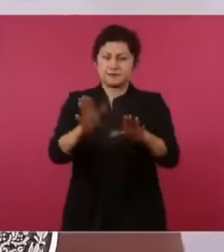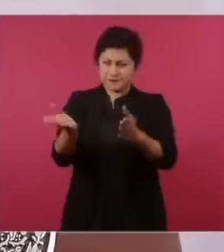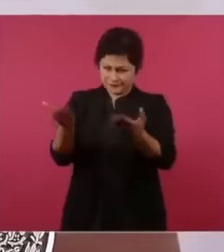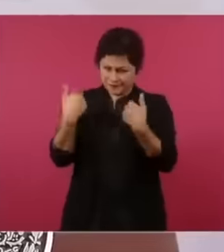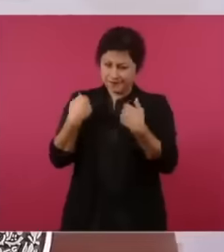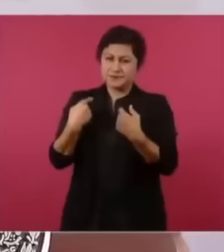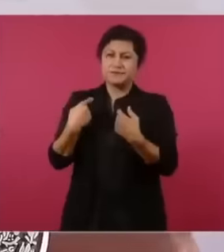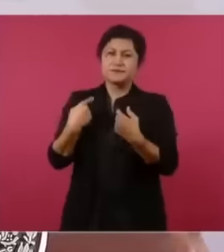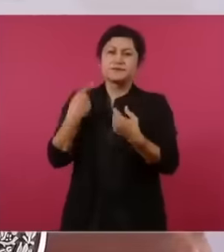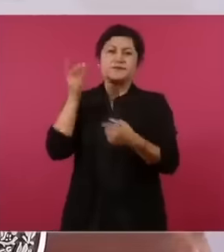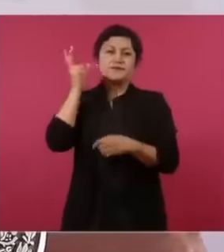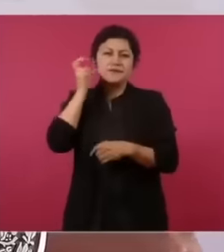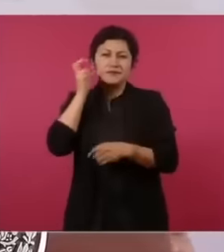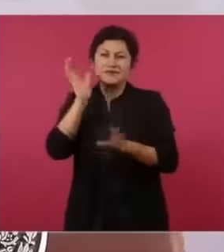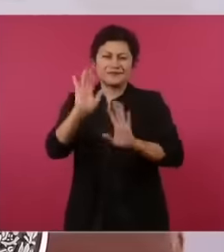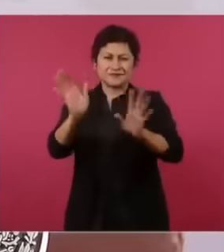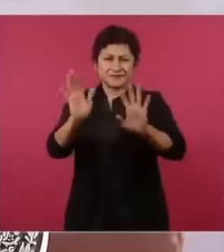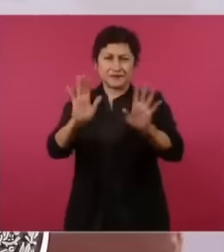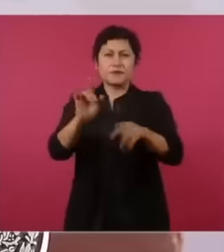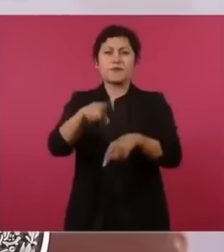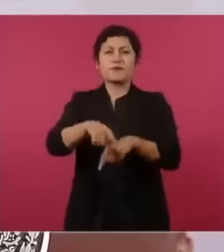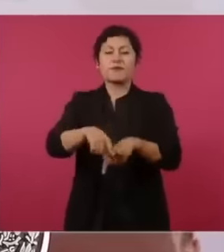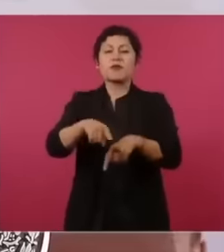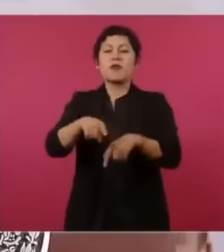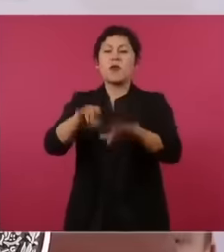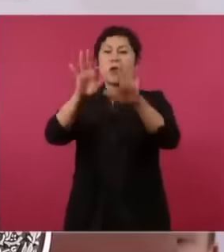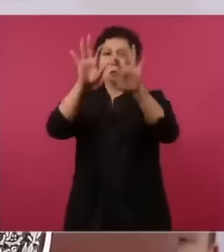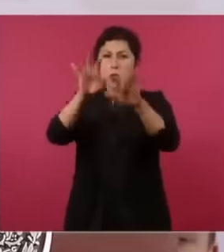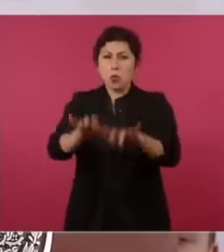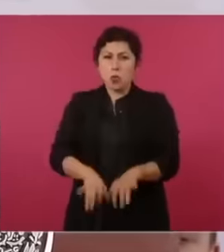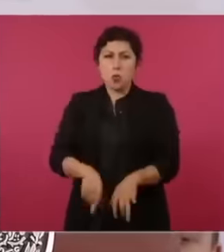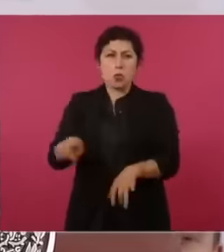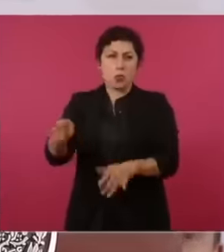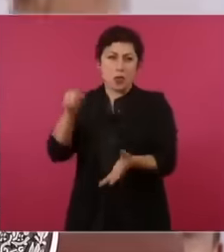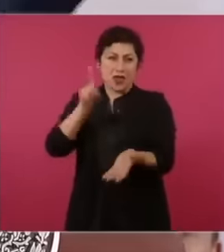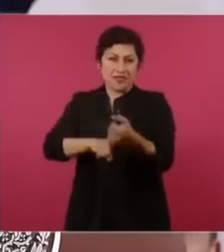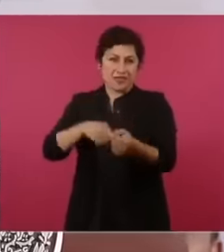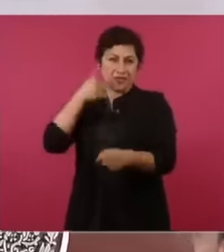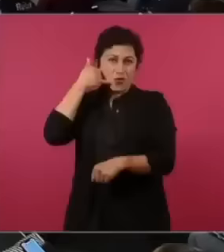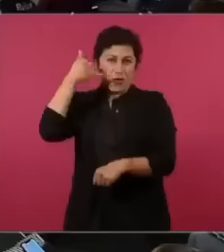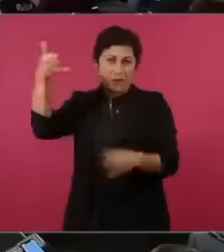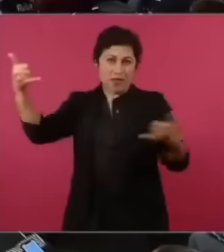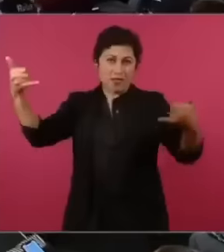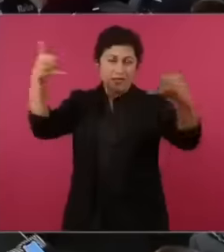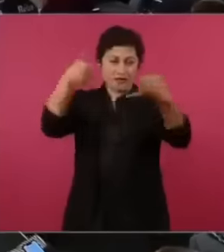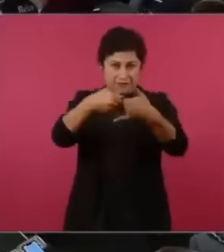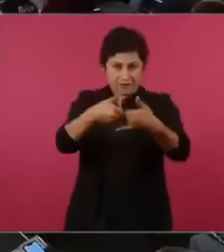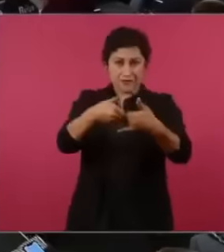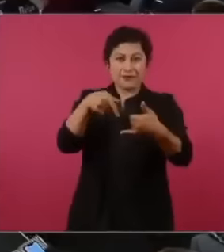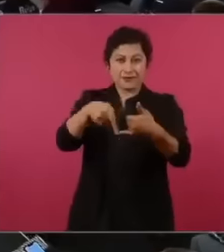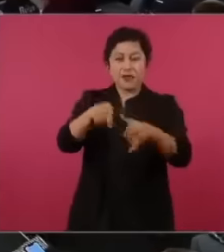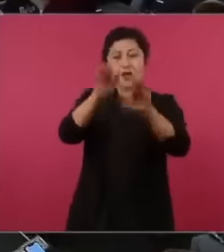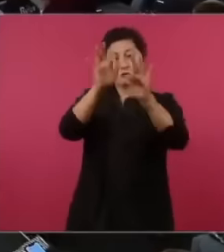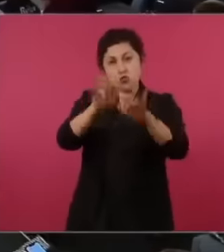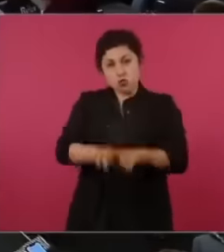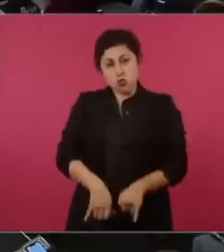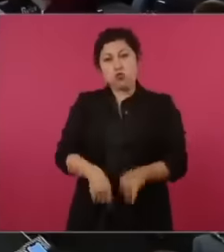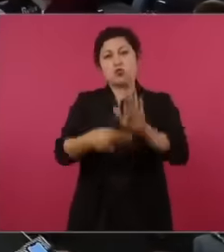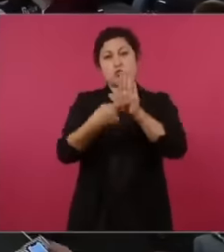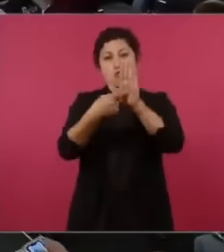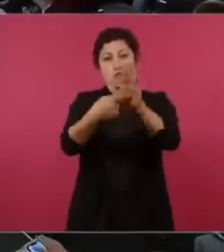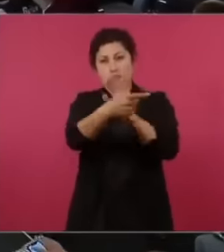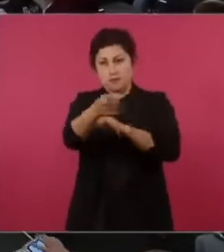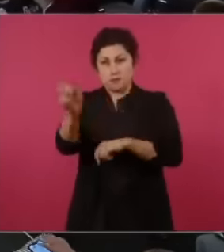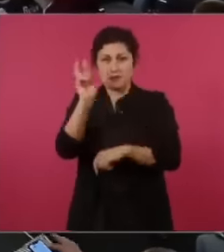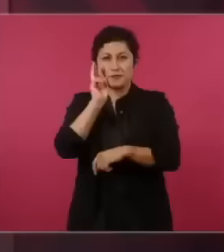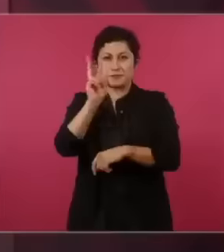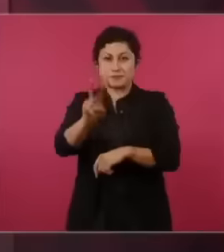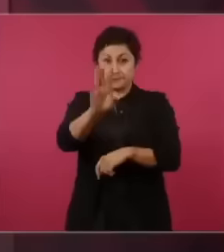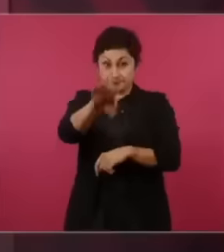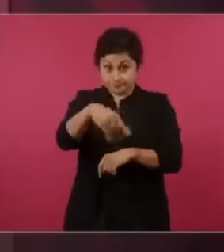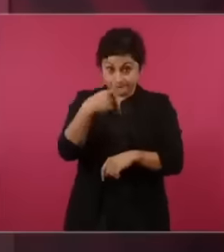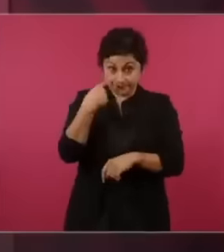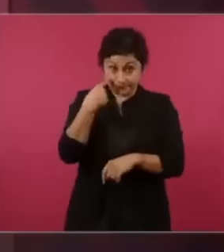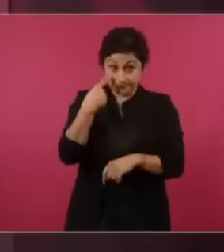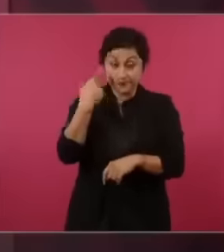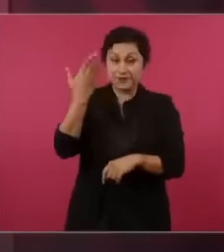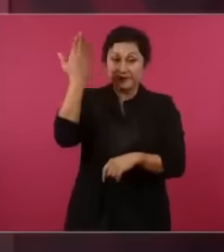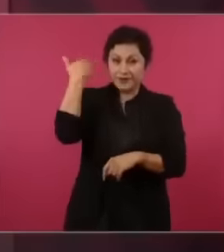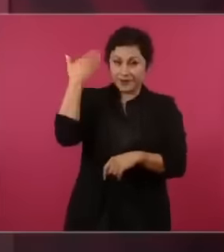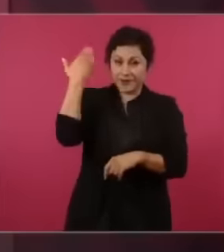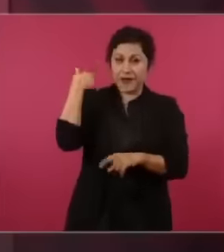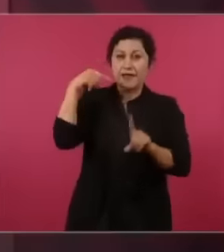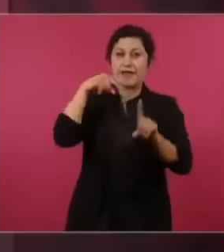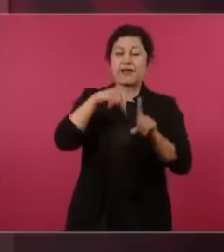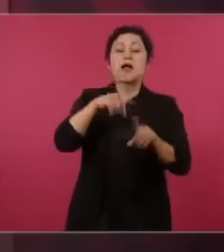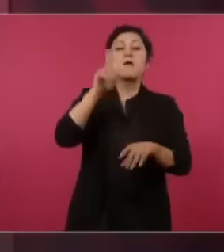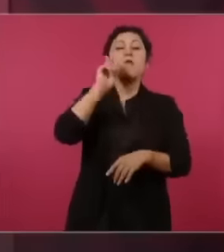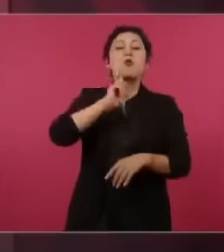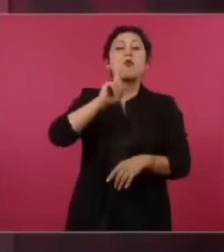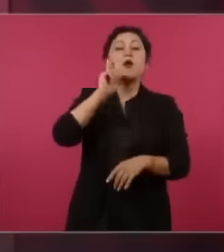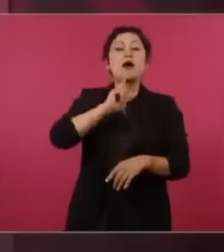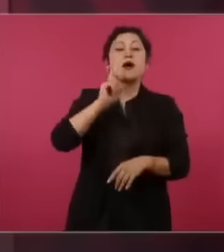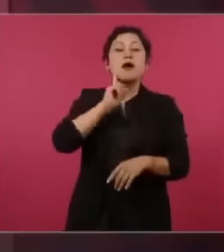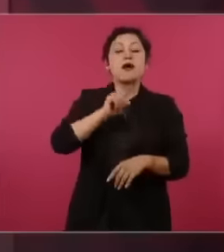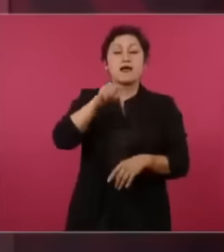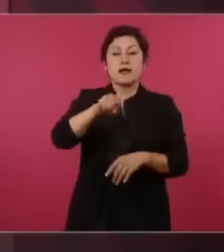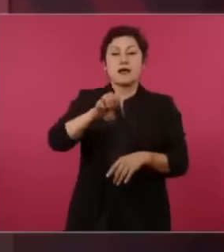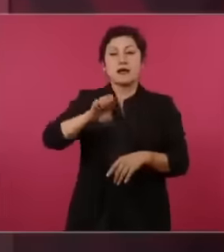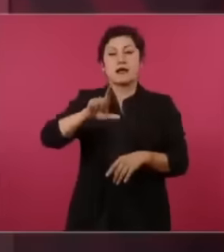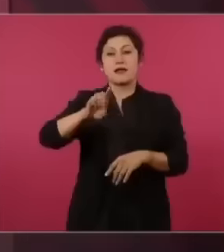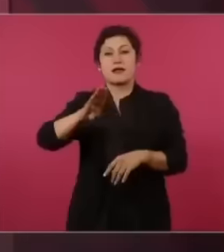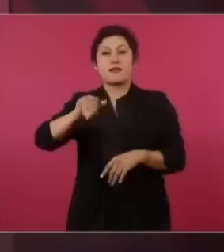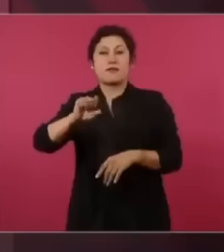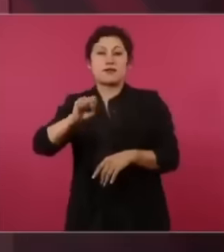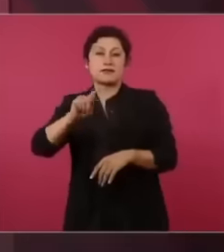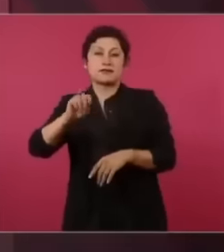text so they can see what the bester teacher was like back then. the leader of the PRI